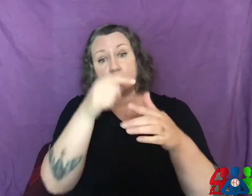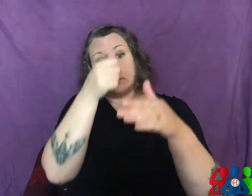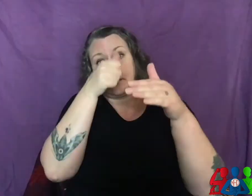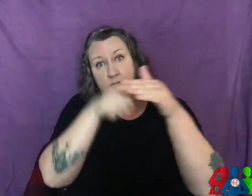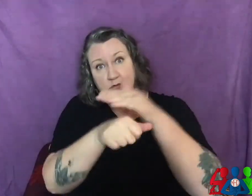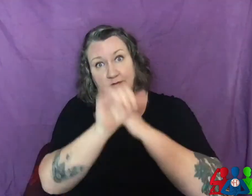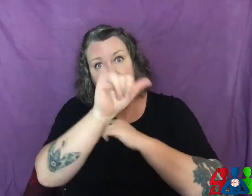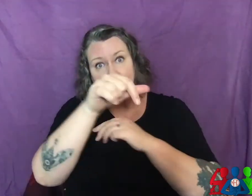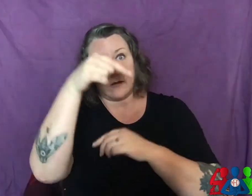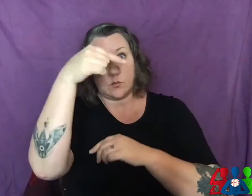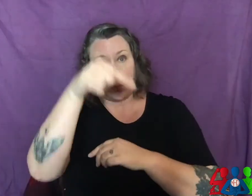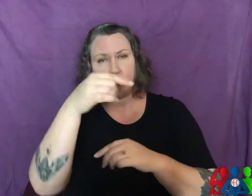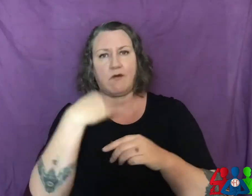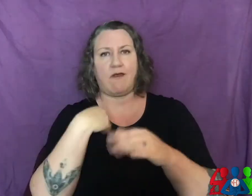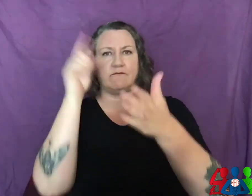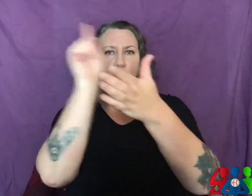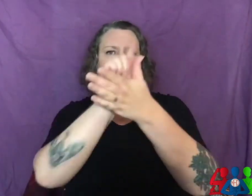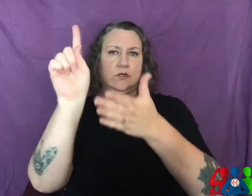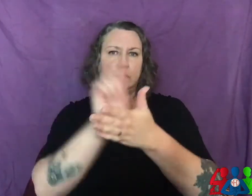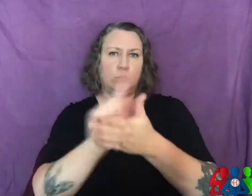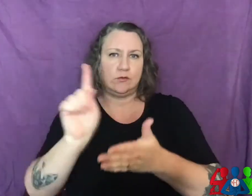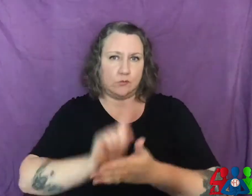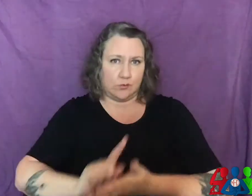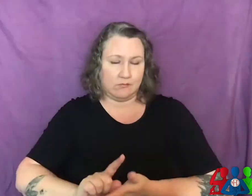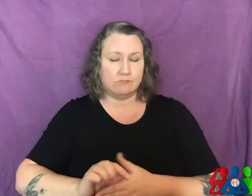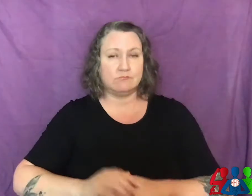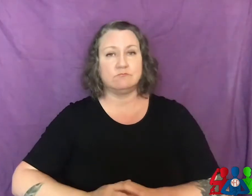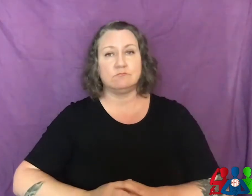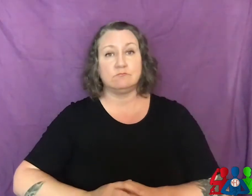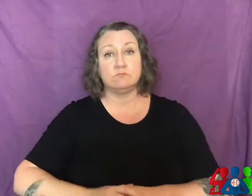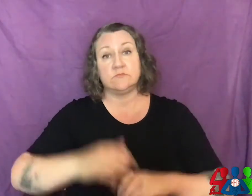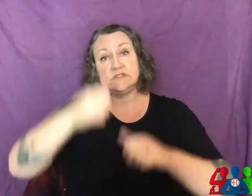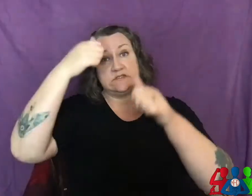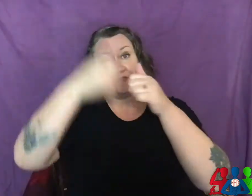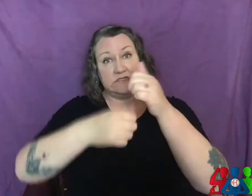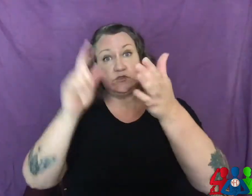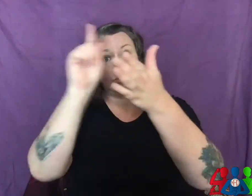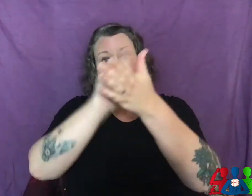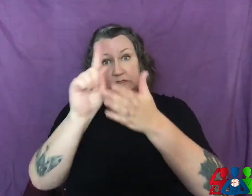have one folder for each of the three quarters. And then in those folders I have it